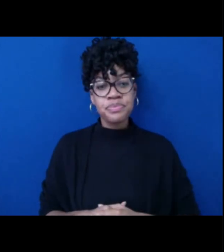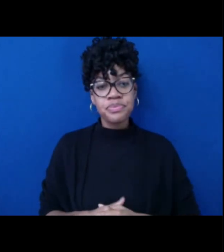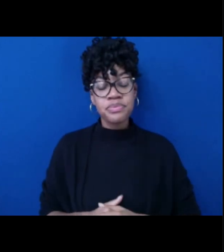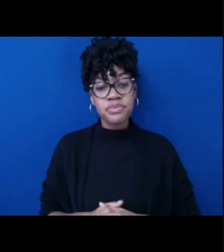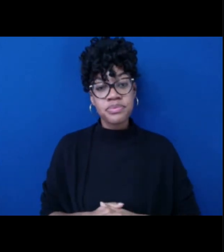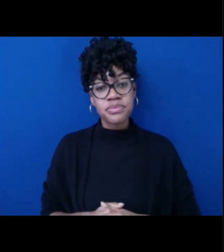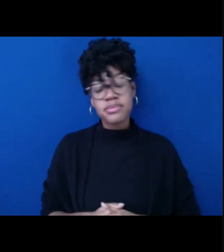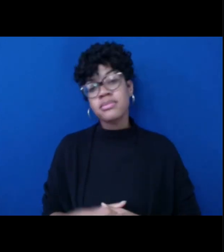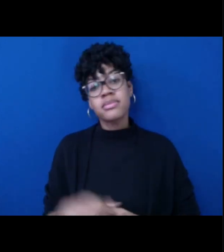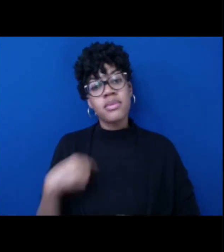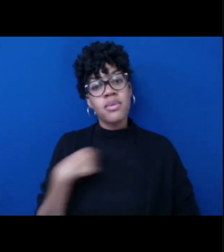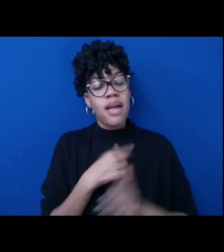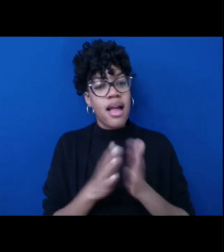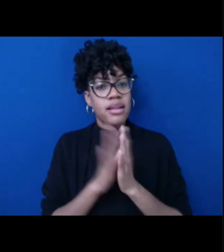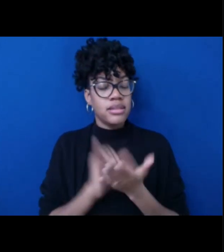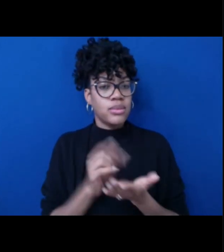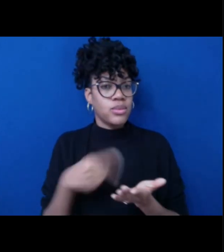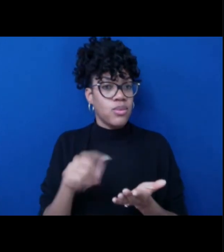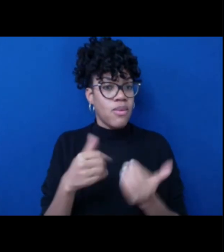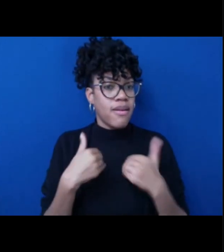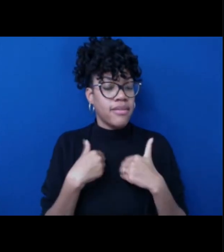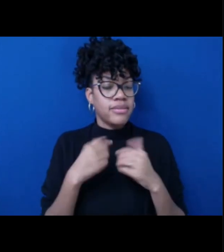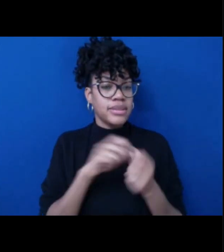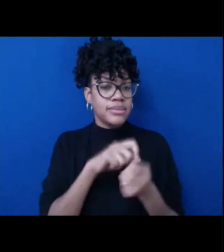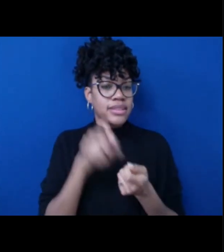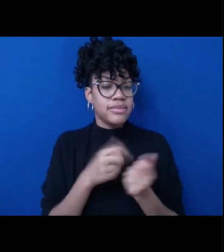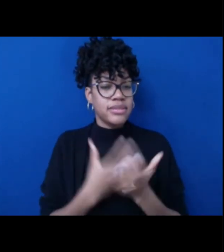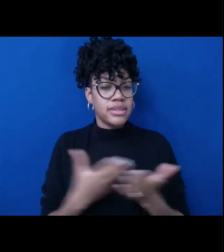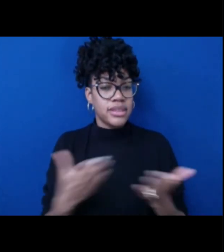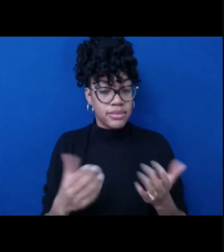So we're going to need a base, right?